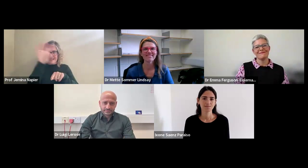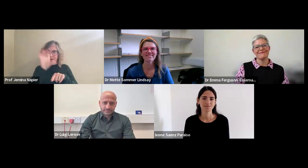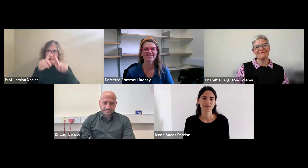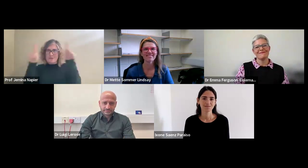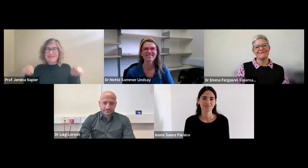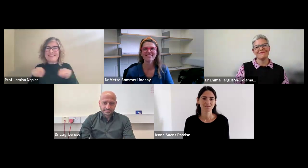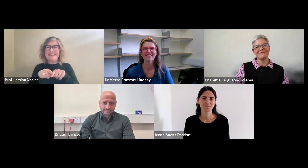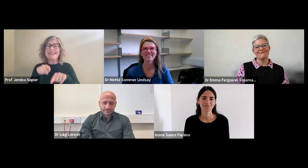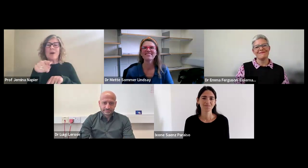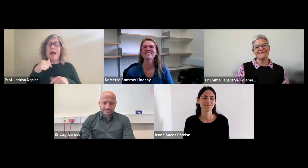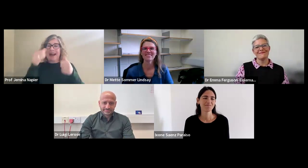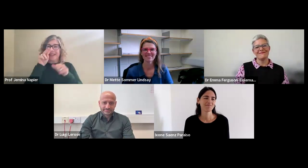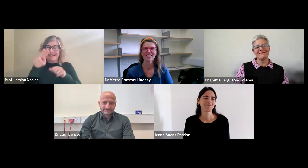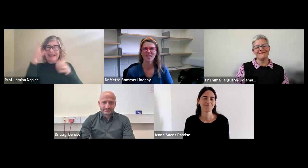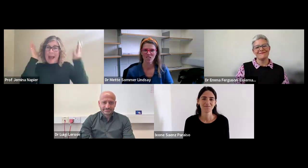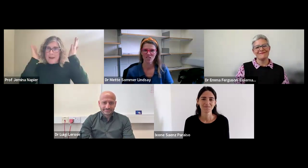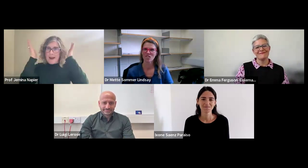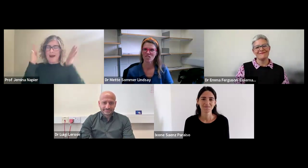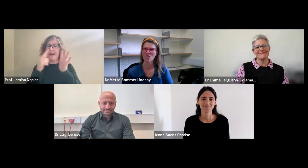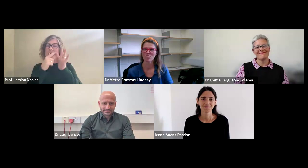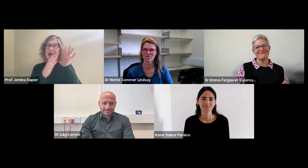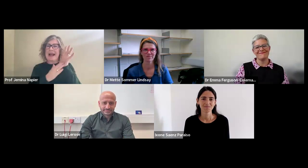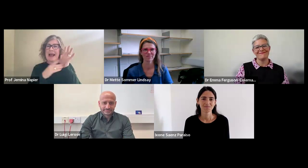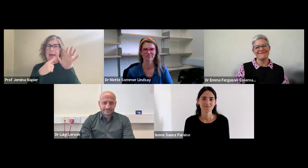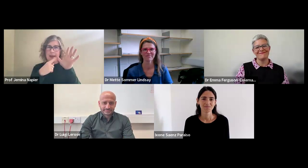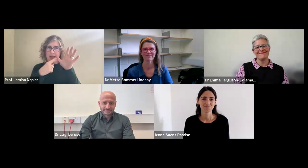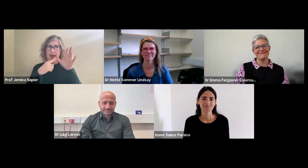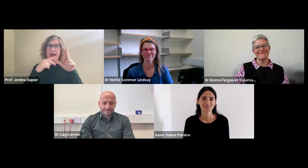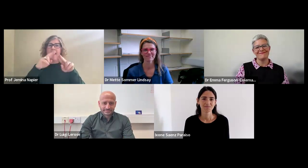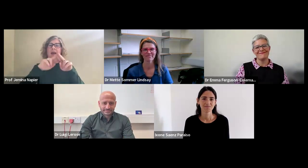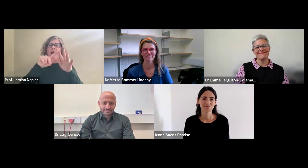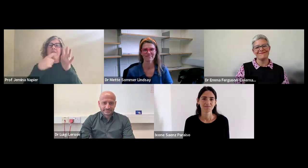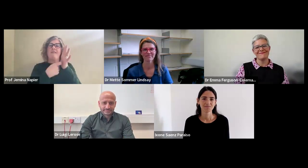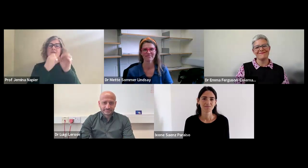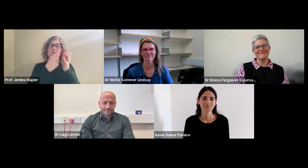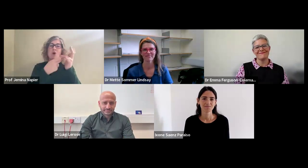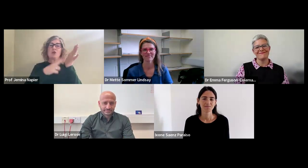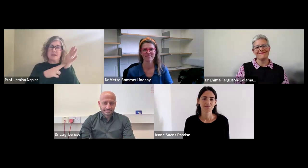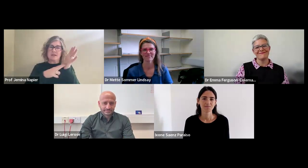I'm just going to follow what I can see on the screen, so next is Emma. Dr Emma Ferguson